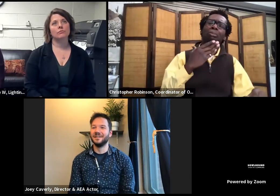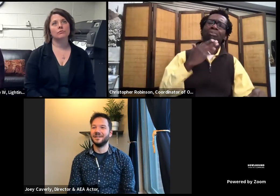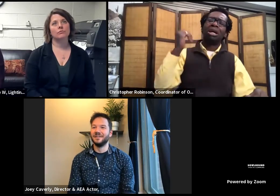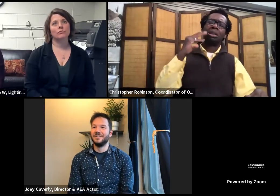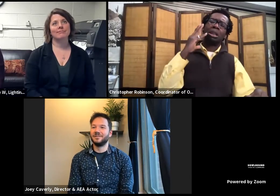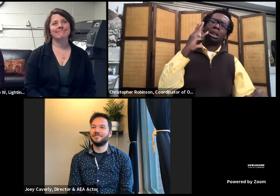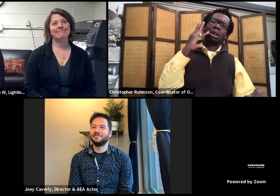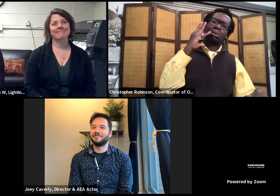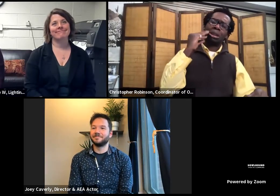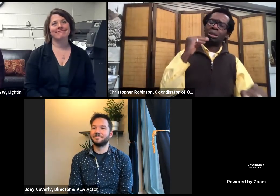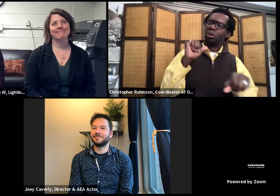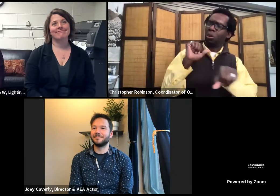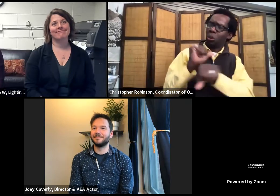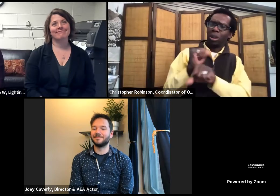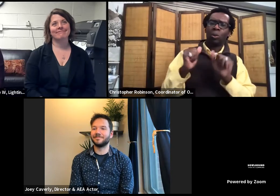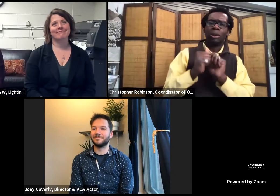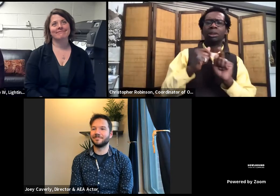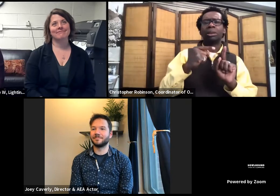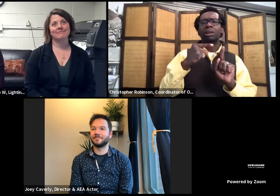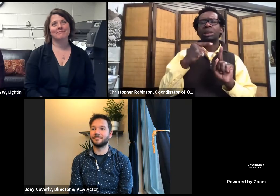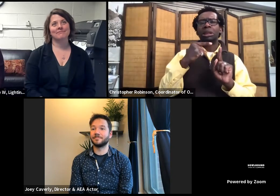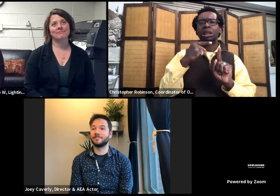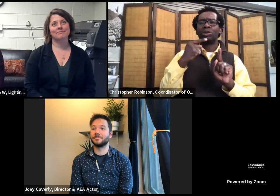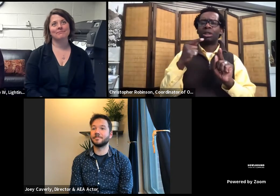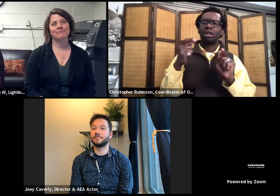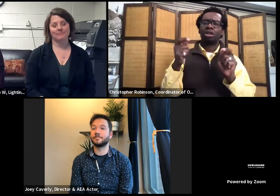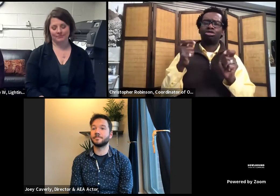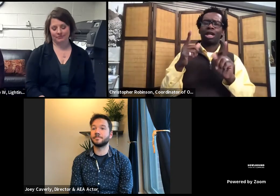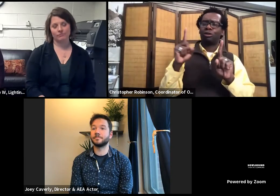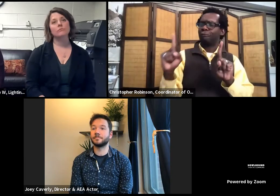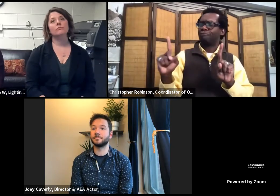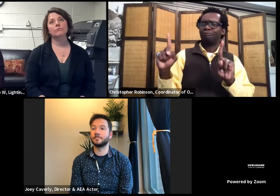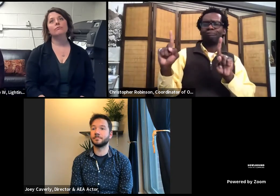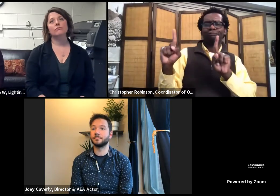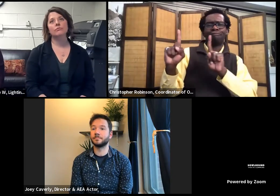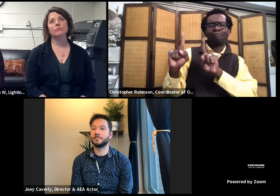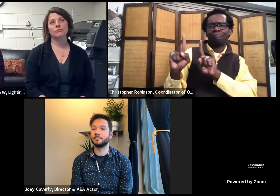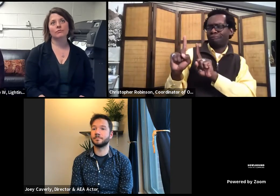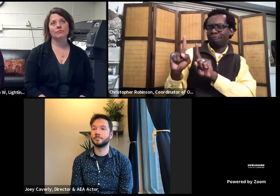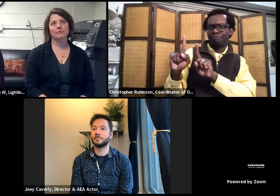So if you can talk about what you best working experience is with a hearing director.